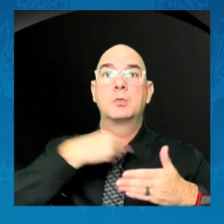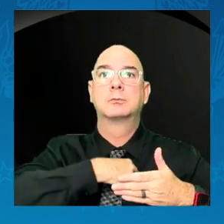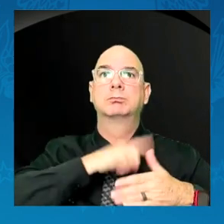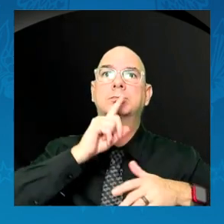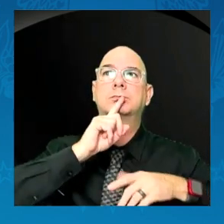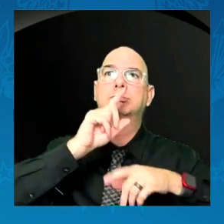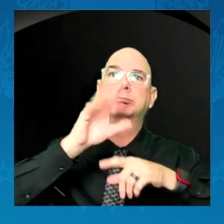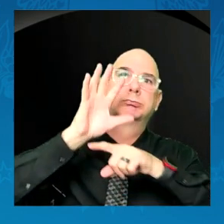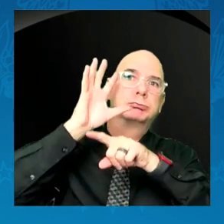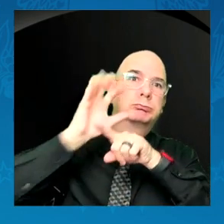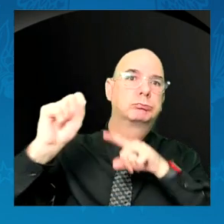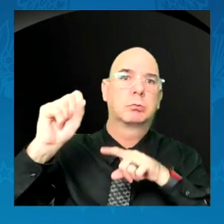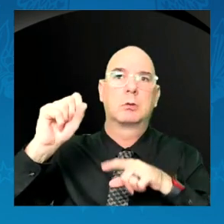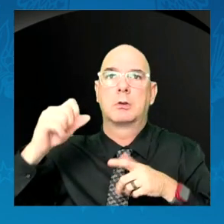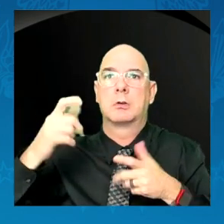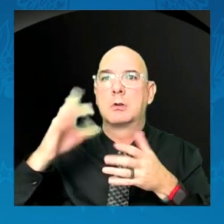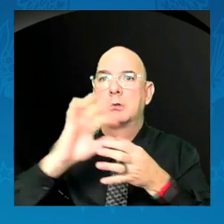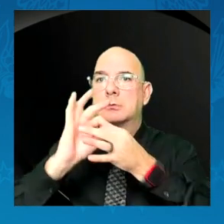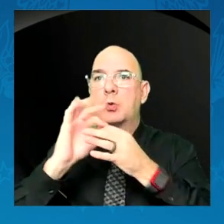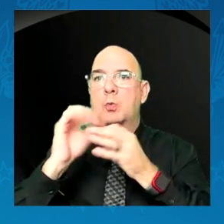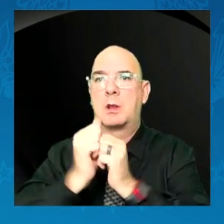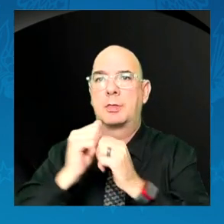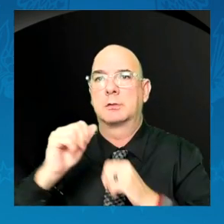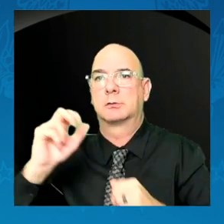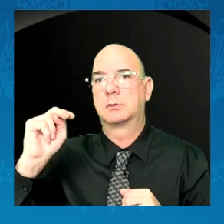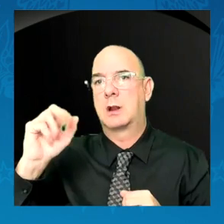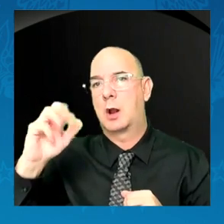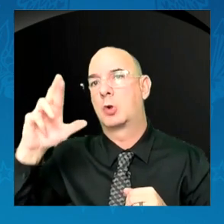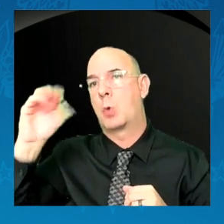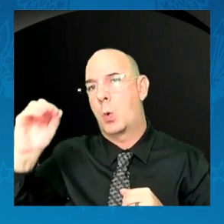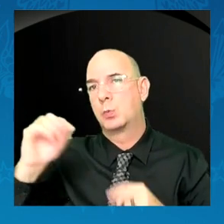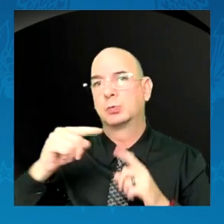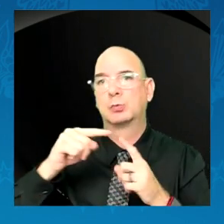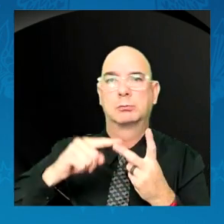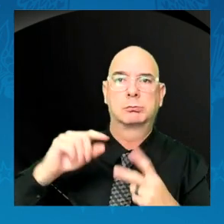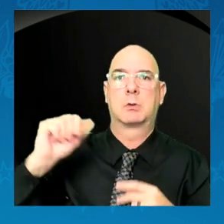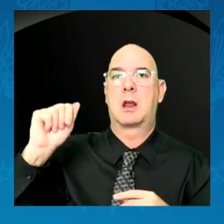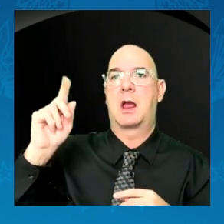Dr. Chris Scolese and Admiral Sharp, director of NGA and our space executive.